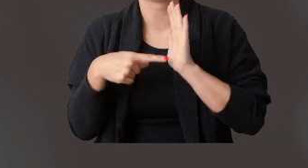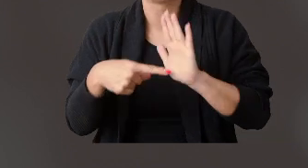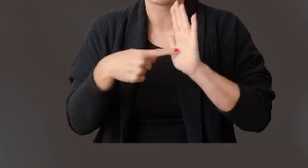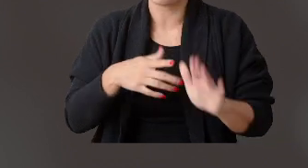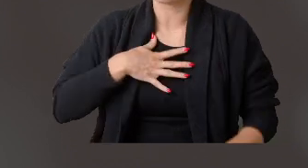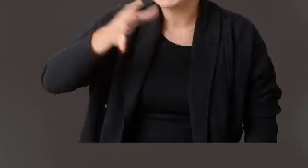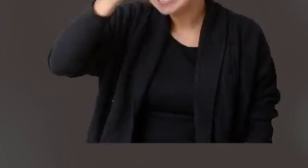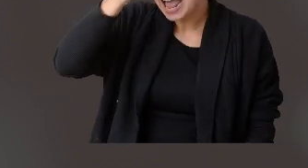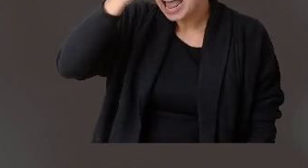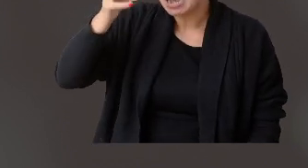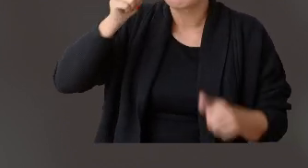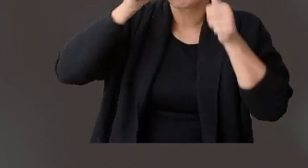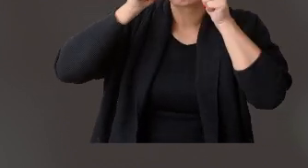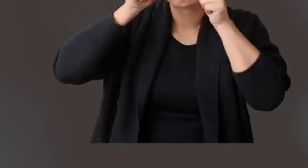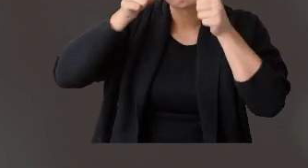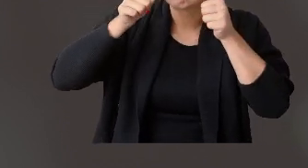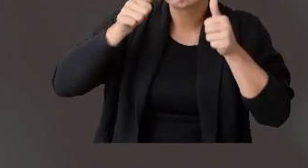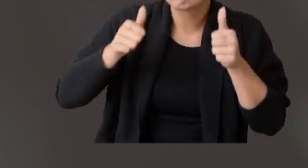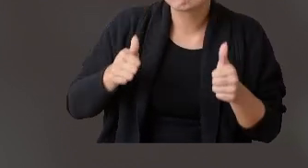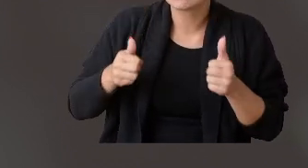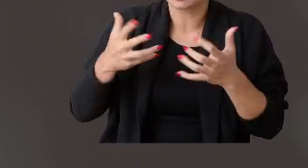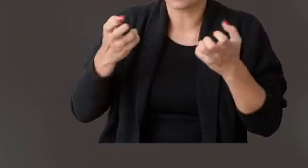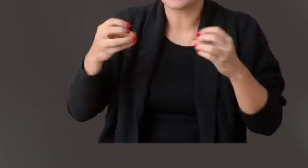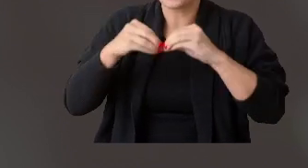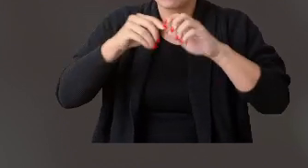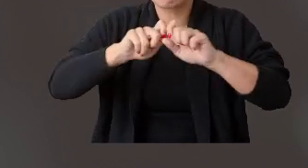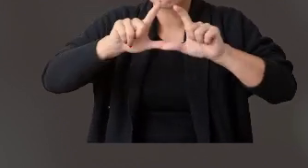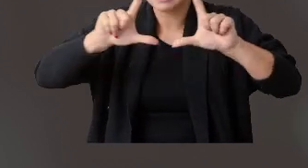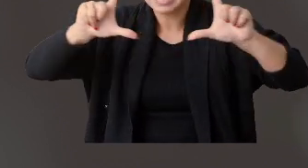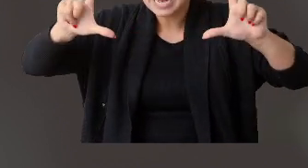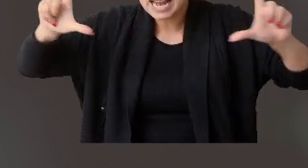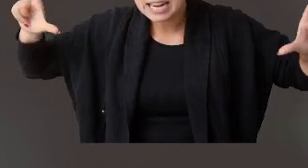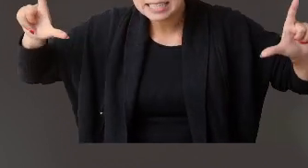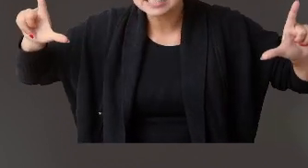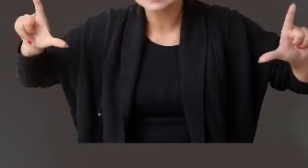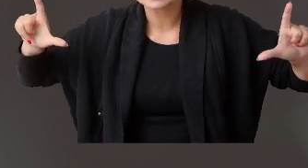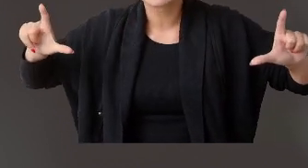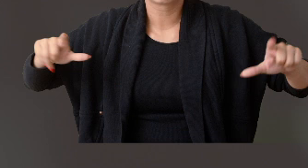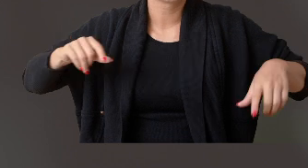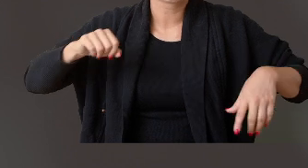who is losing his vision and he wanted to make things a bit bigger and the text and font quicker,